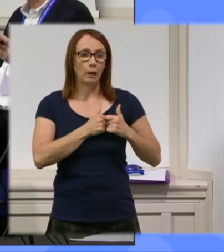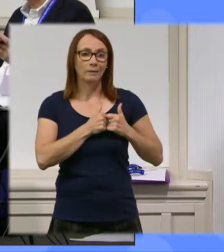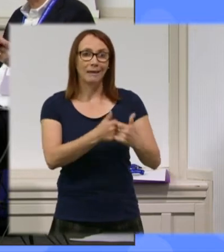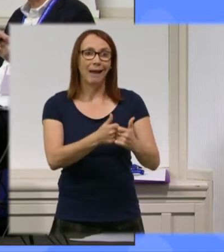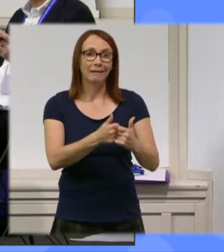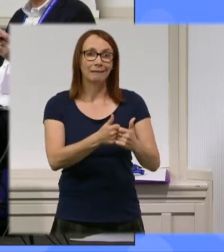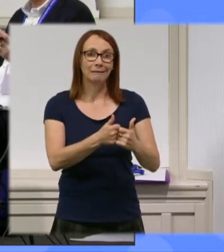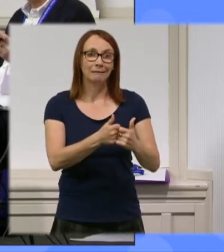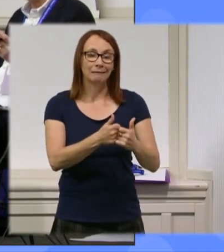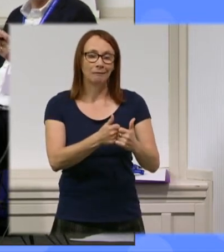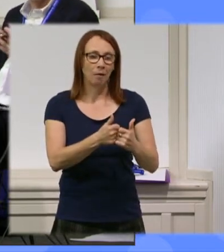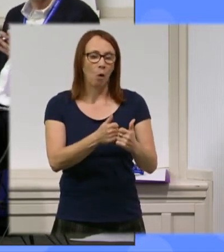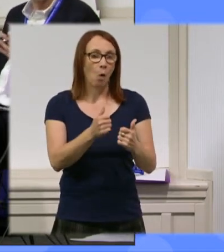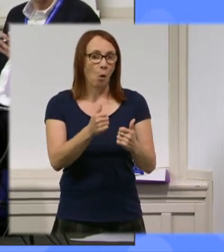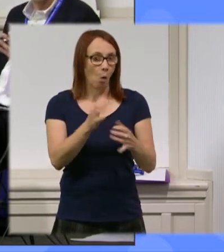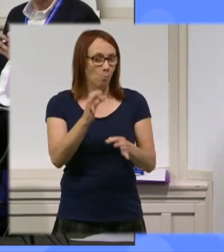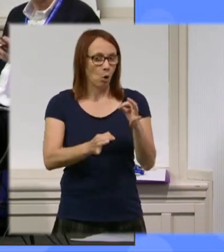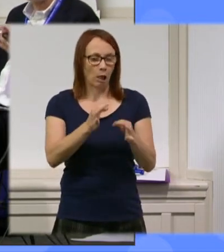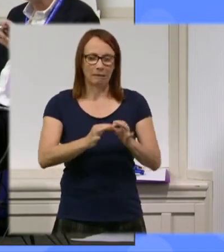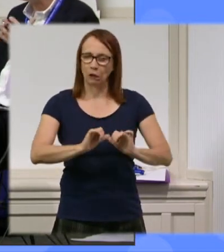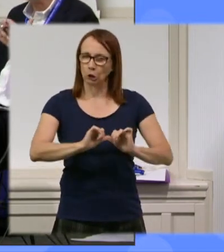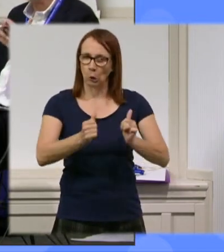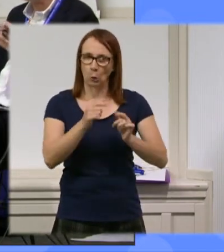very often we miss that politics and elsewhere so kindness could light our